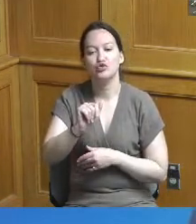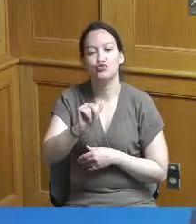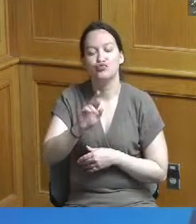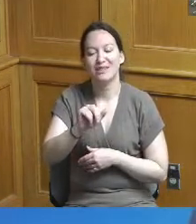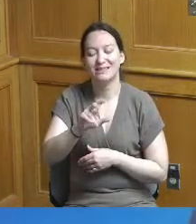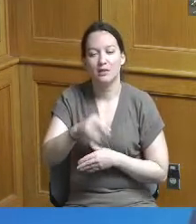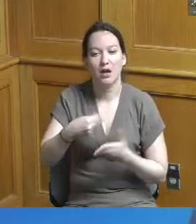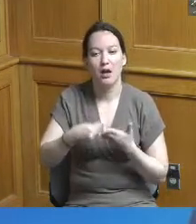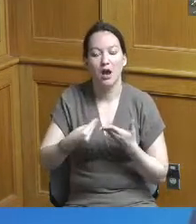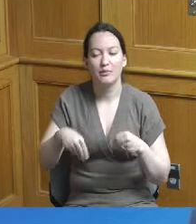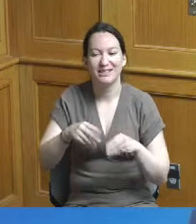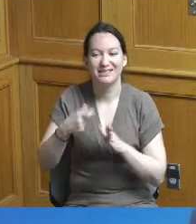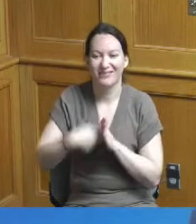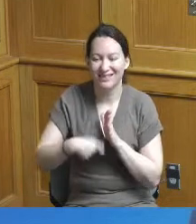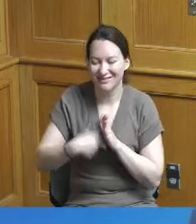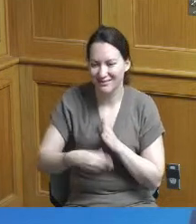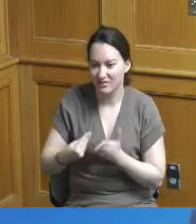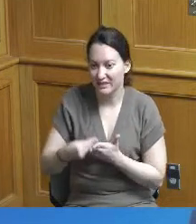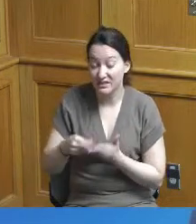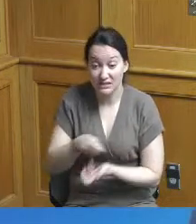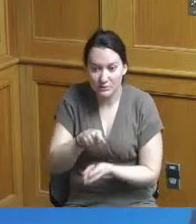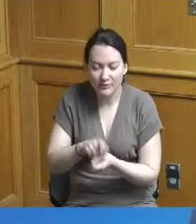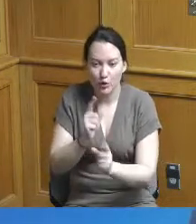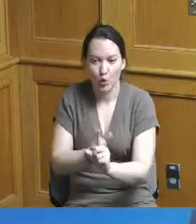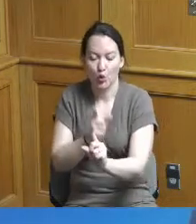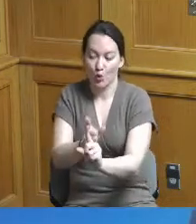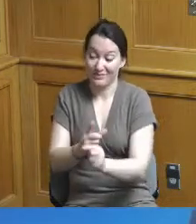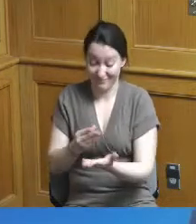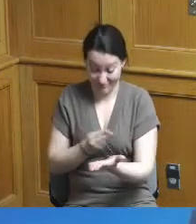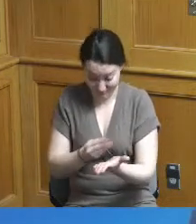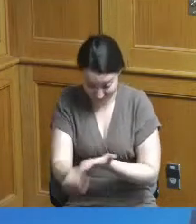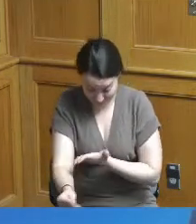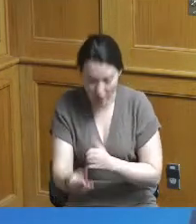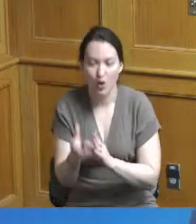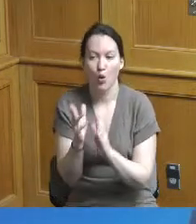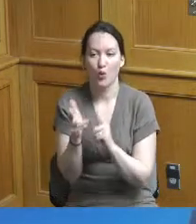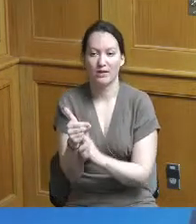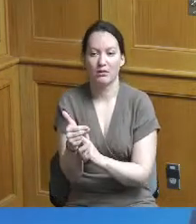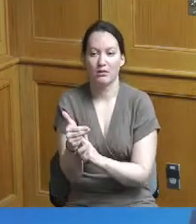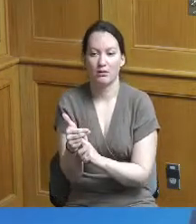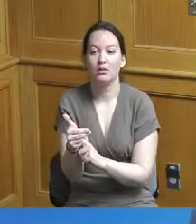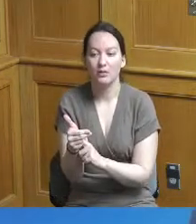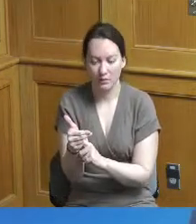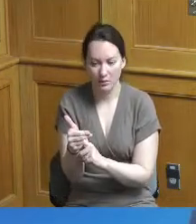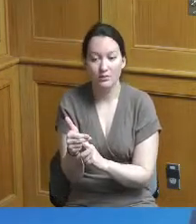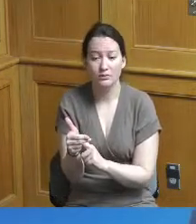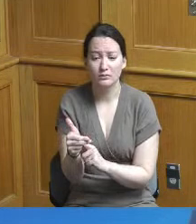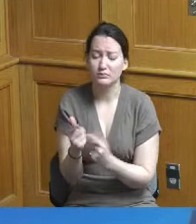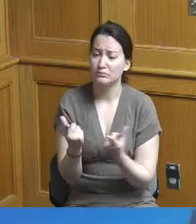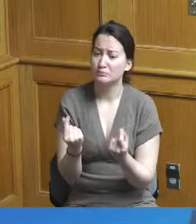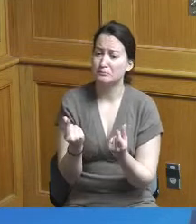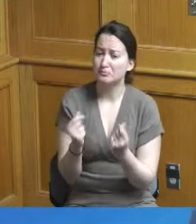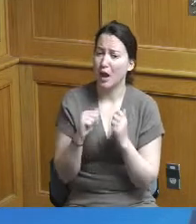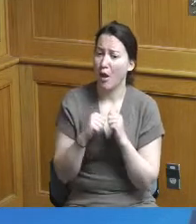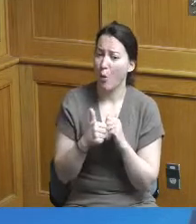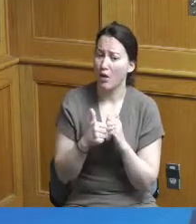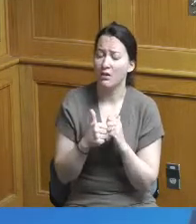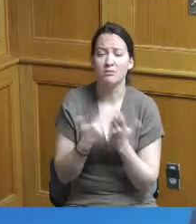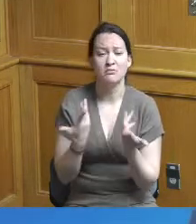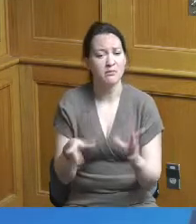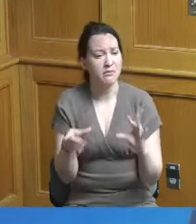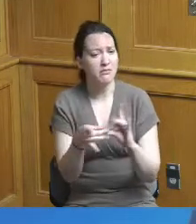specifically for this purpose to acquire the the hotel this was done as has been mentioned at a